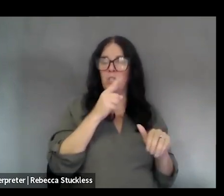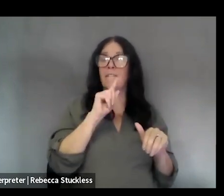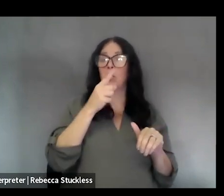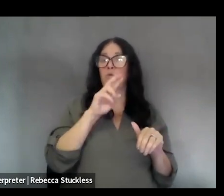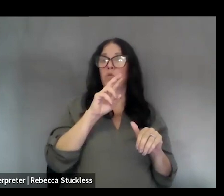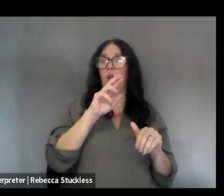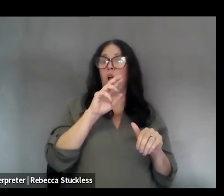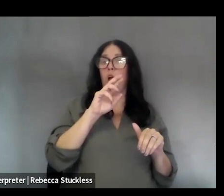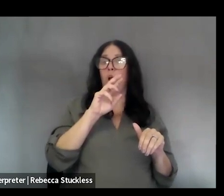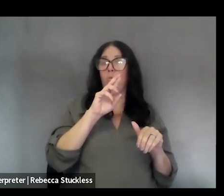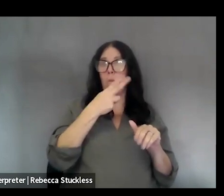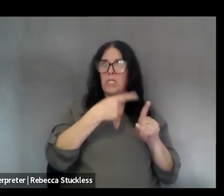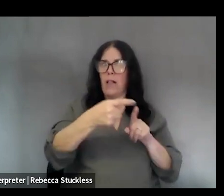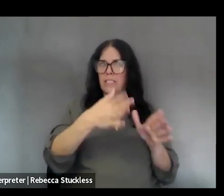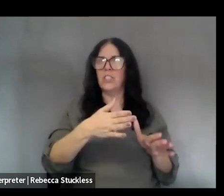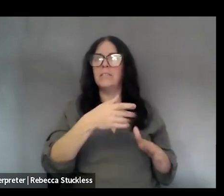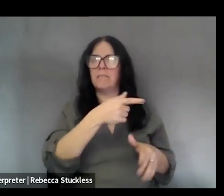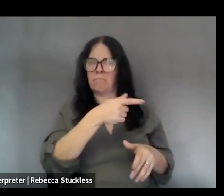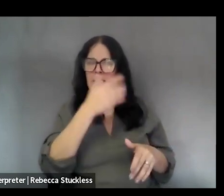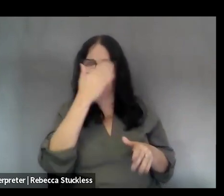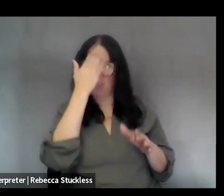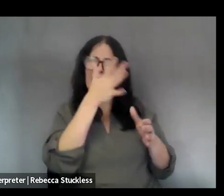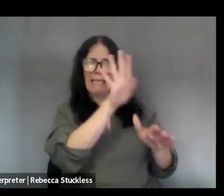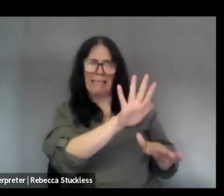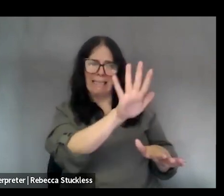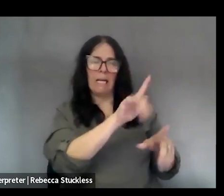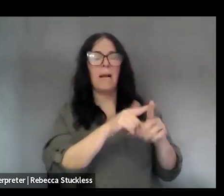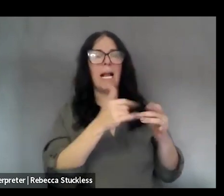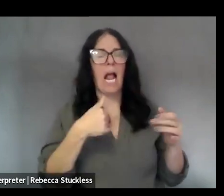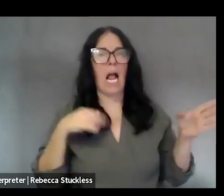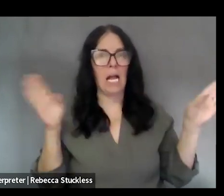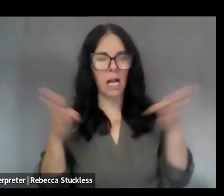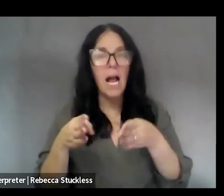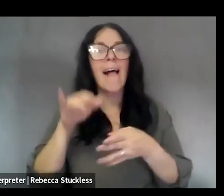exactly what I have, and I have more - and now I can research it, right? I can research it. I'm a